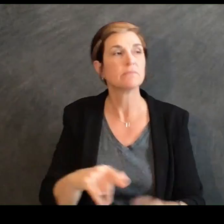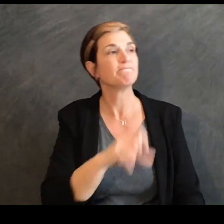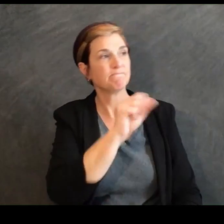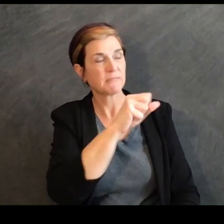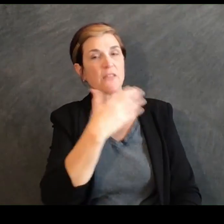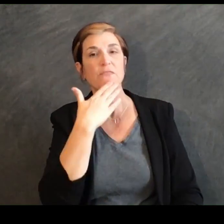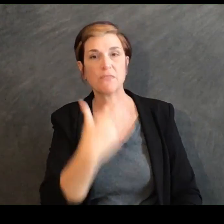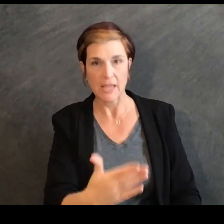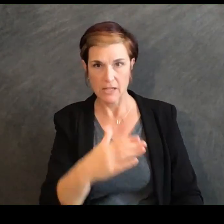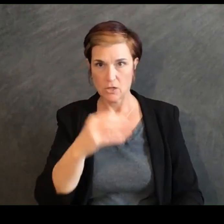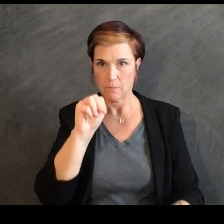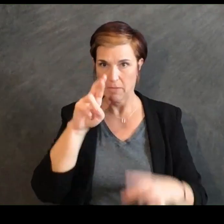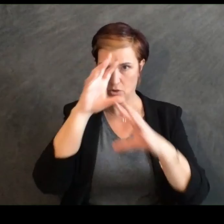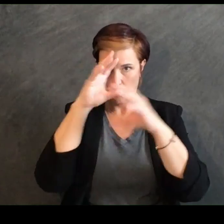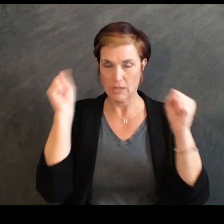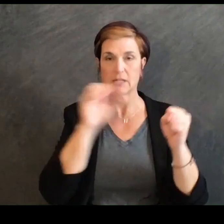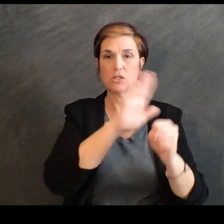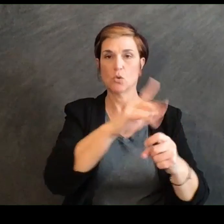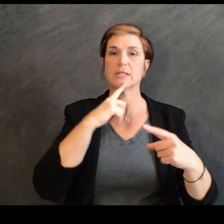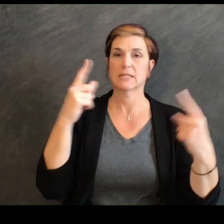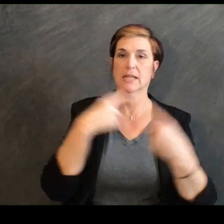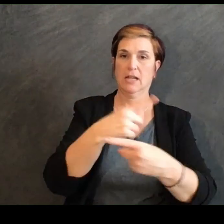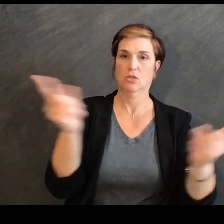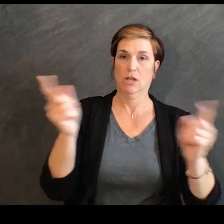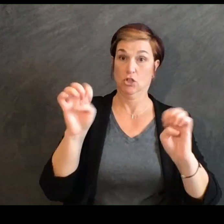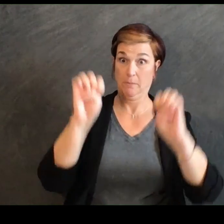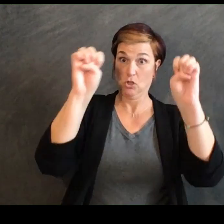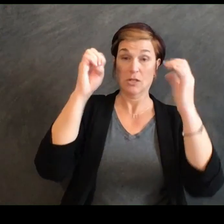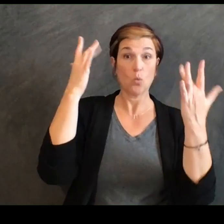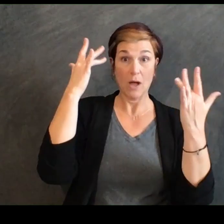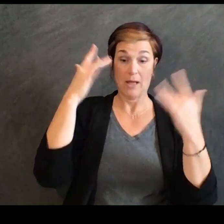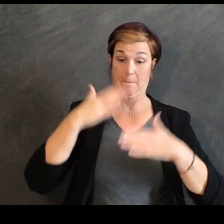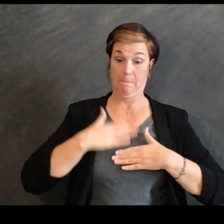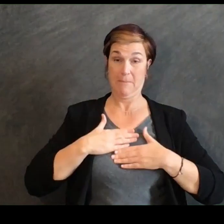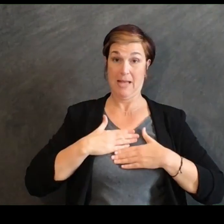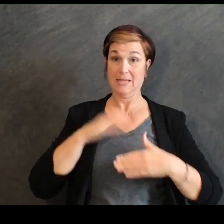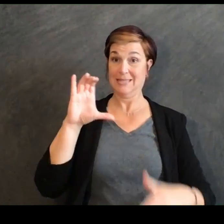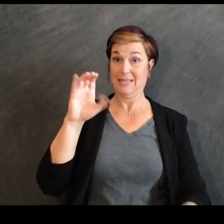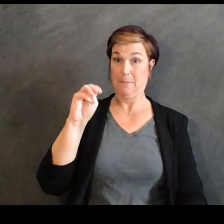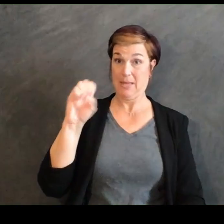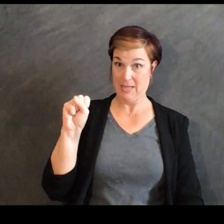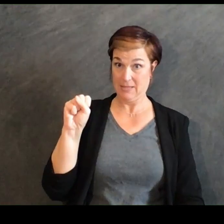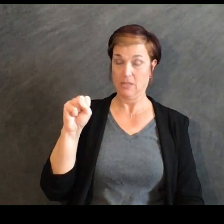declaration it allows my agency CMS that runs Medicare and Medicaid and has